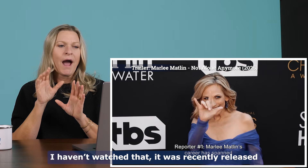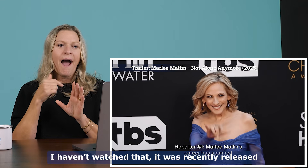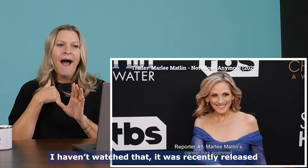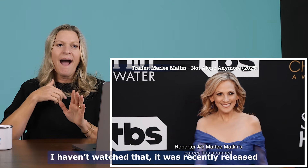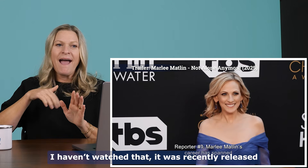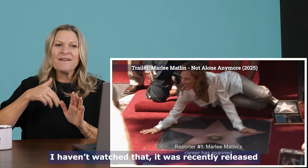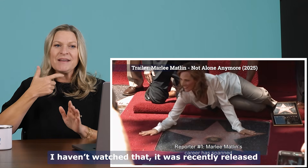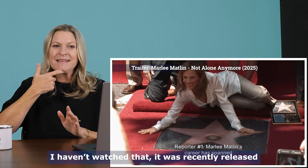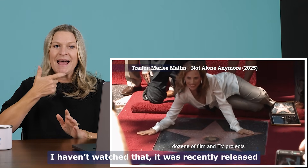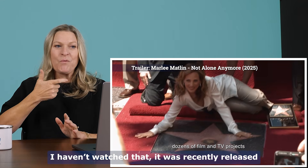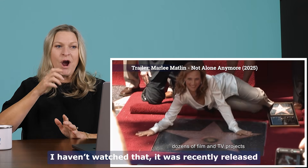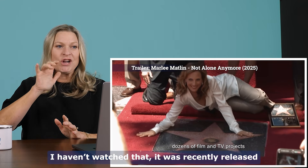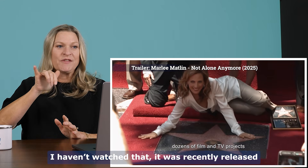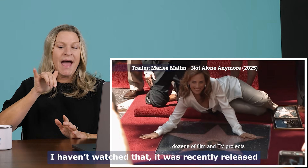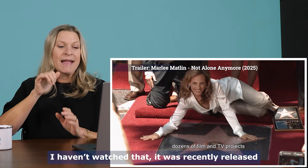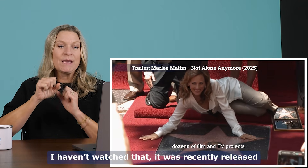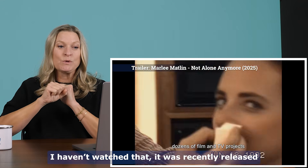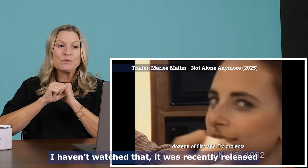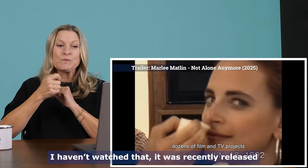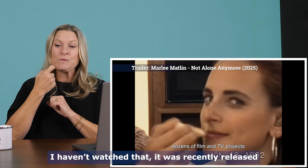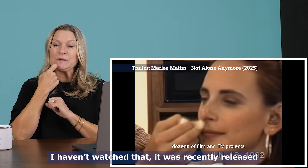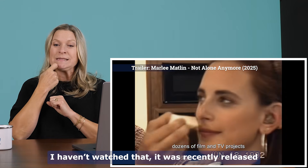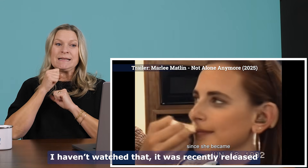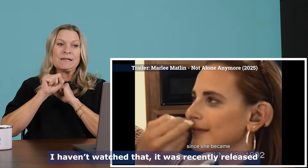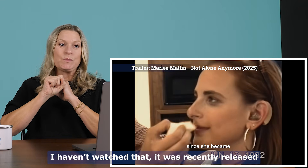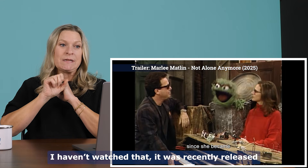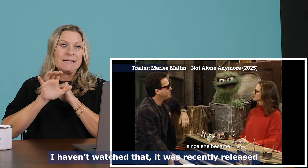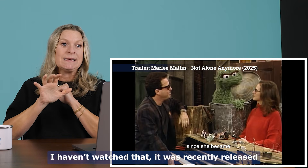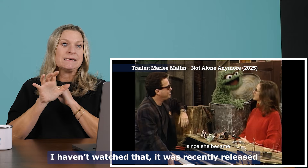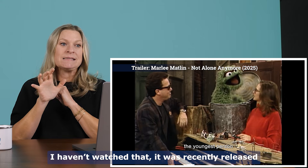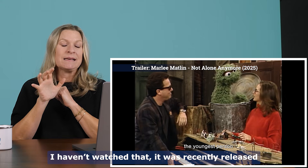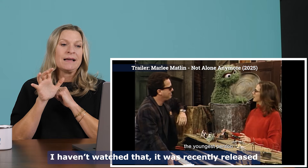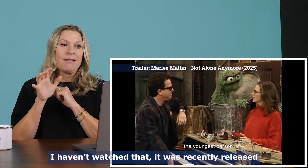I haven’t watched that, it was recently released